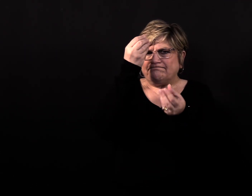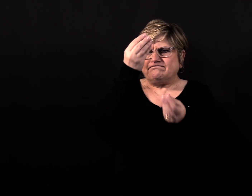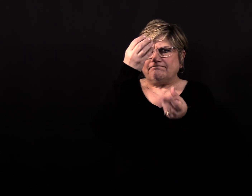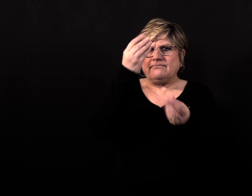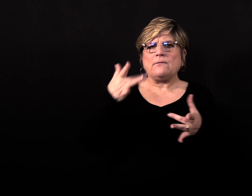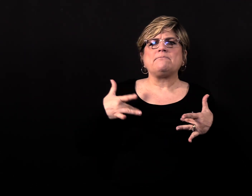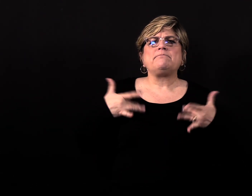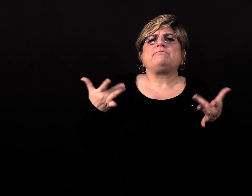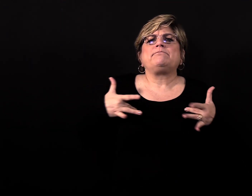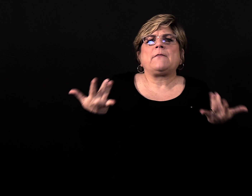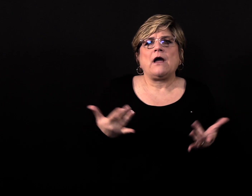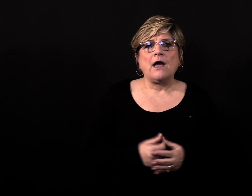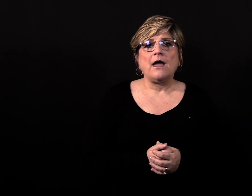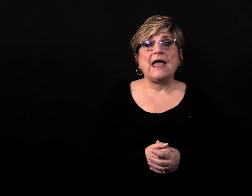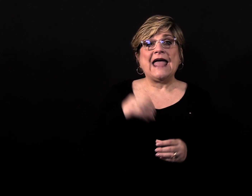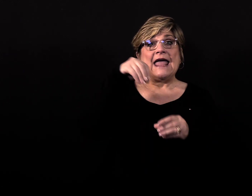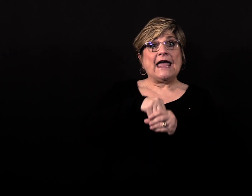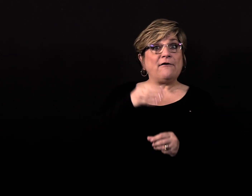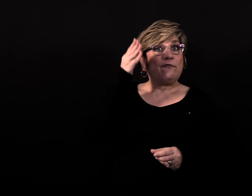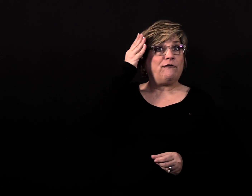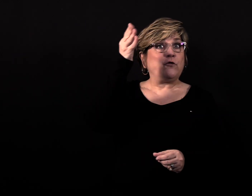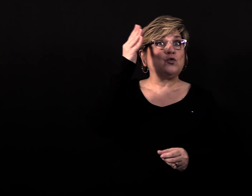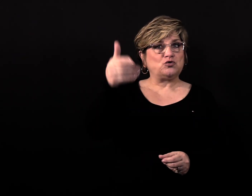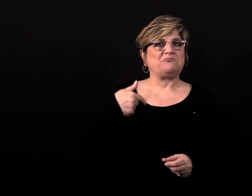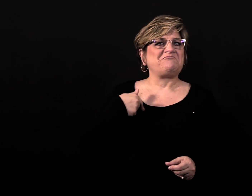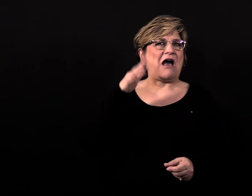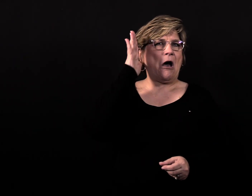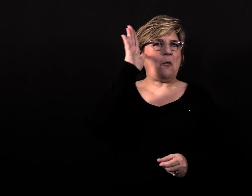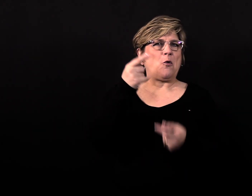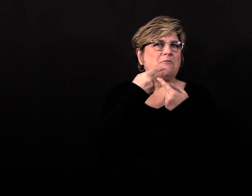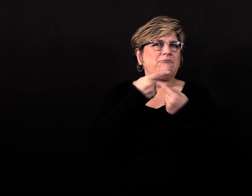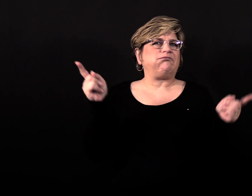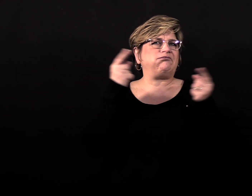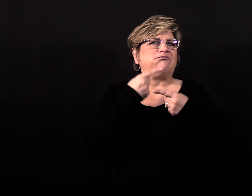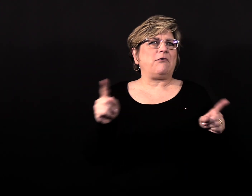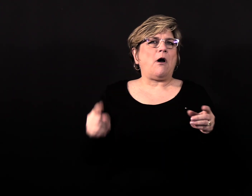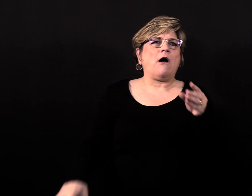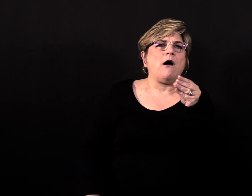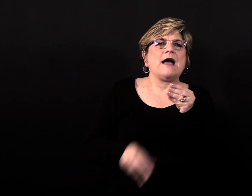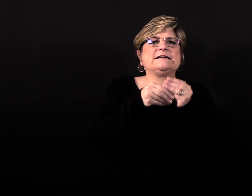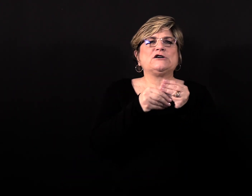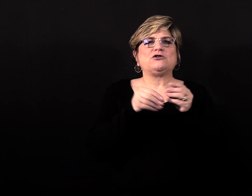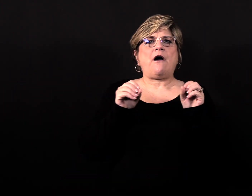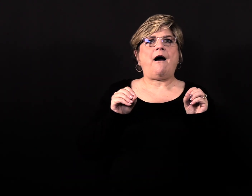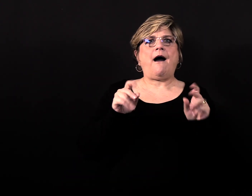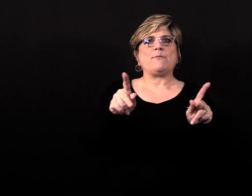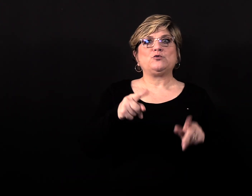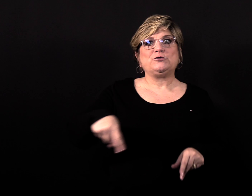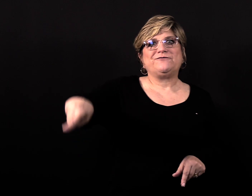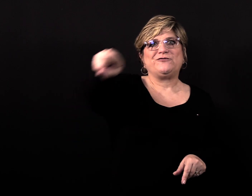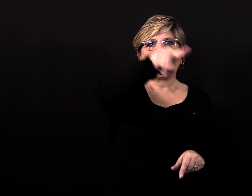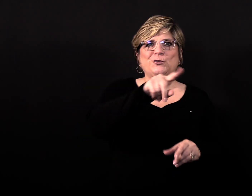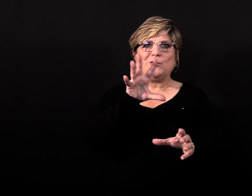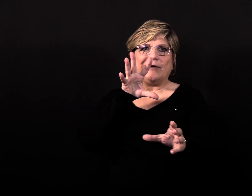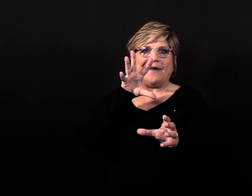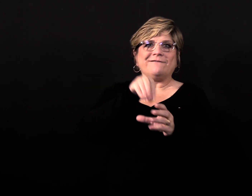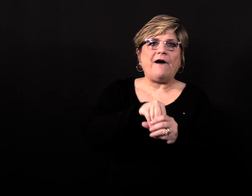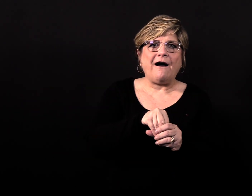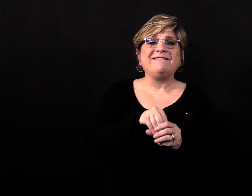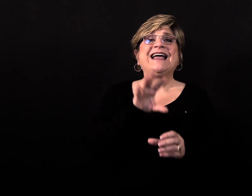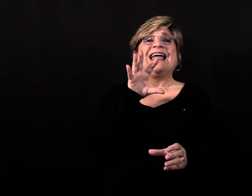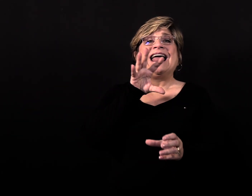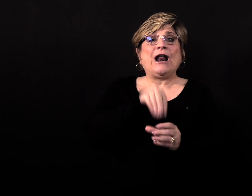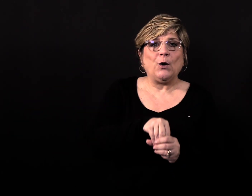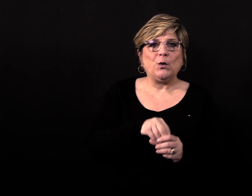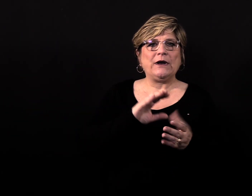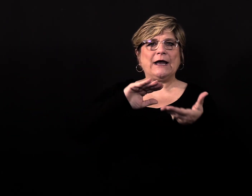informed. In the future I’ll be announcing additional opportunities for participation,